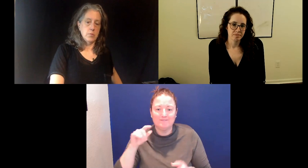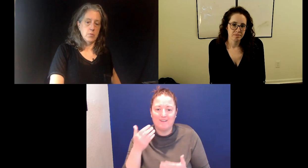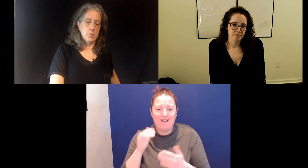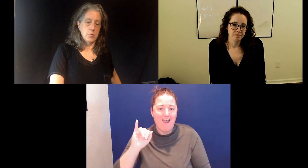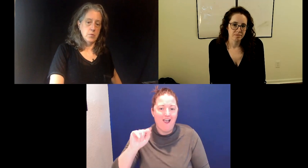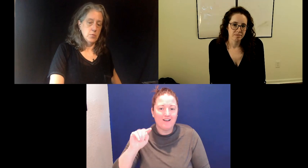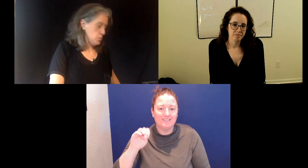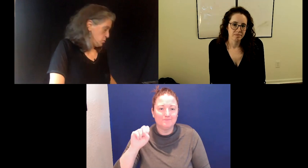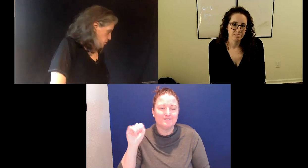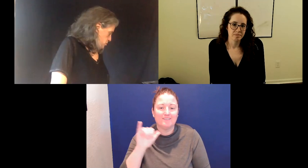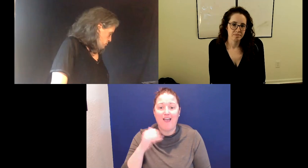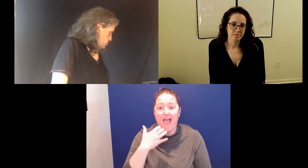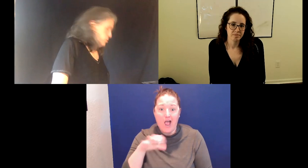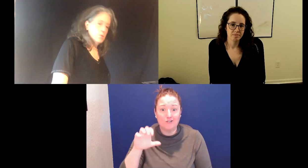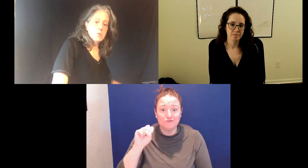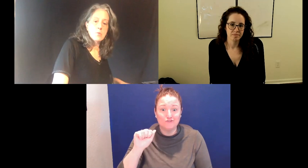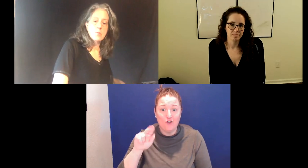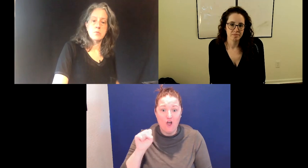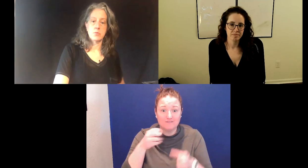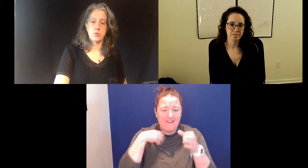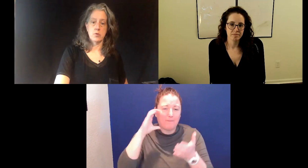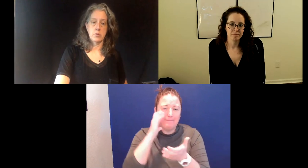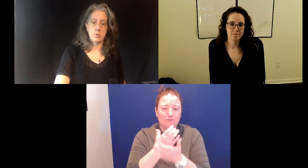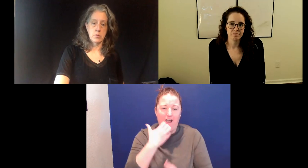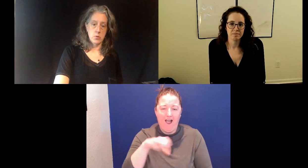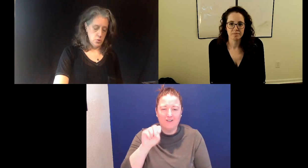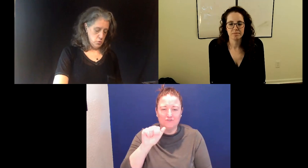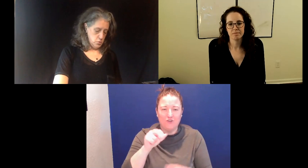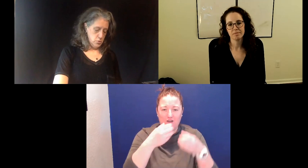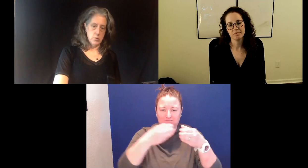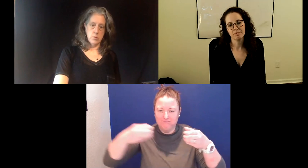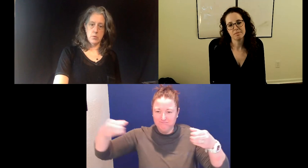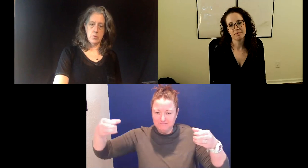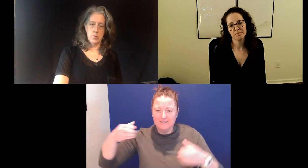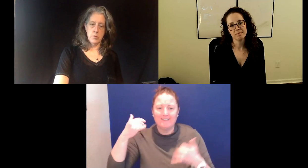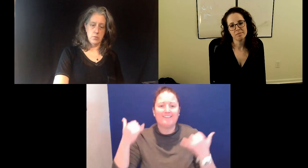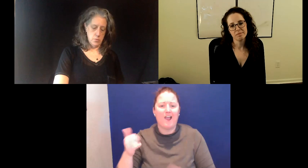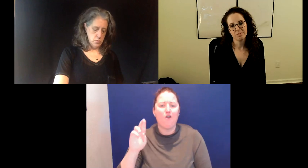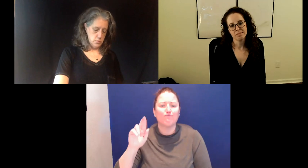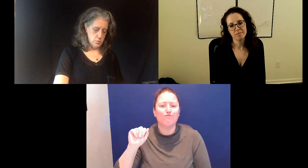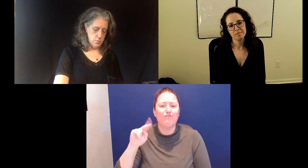engaged and make sure that we have you know if we're talking about something we have things set